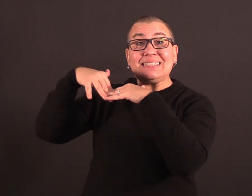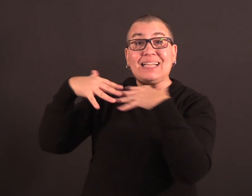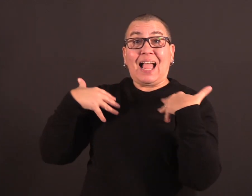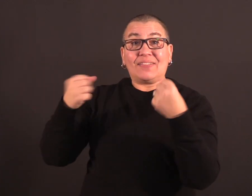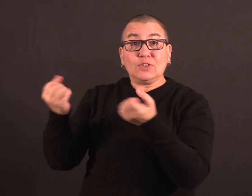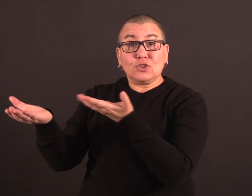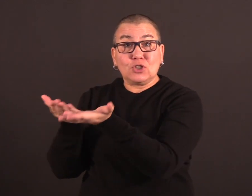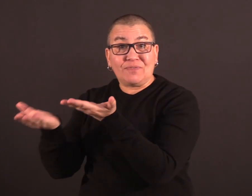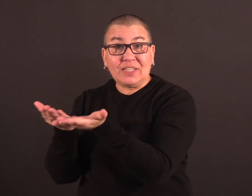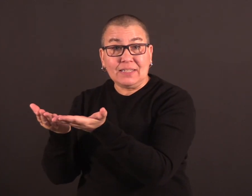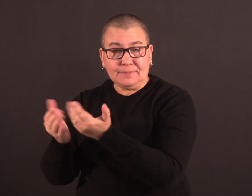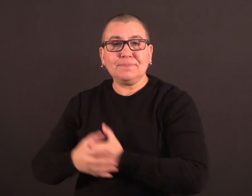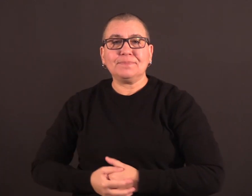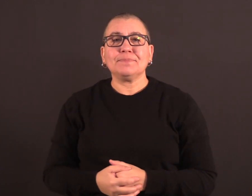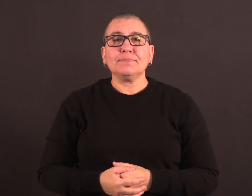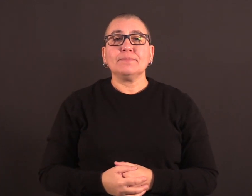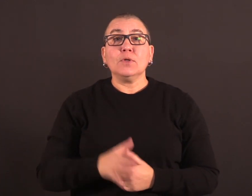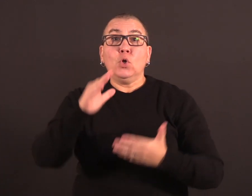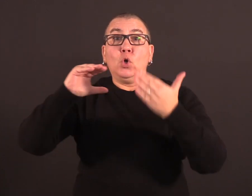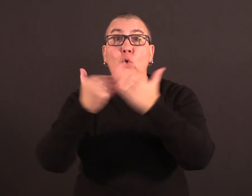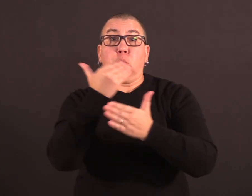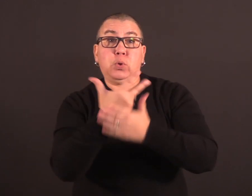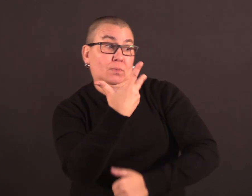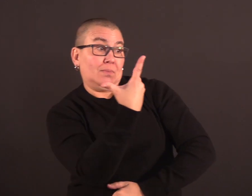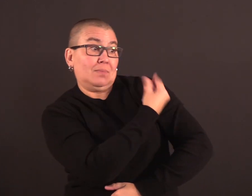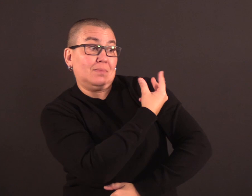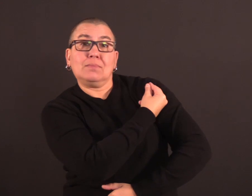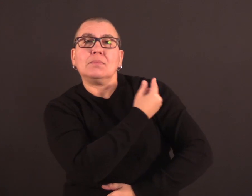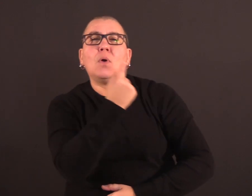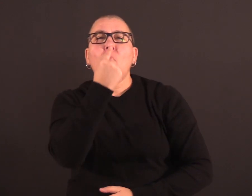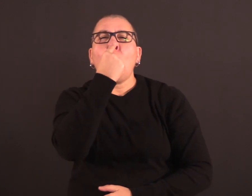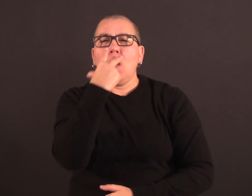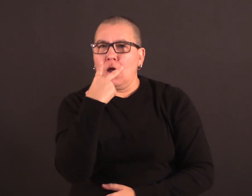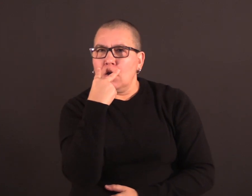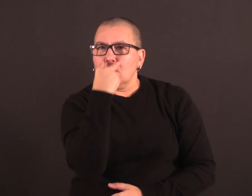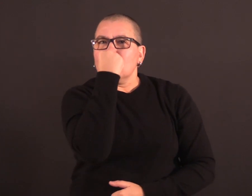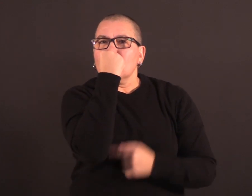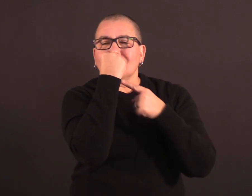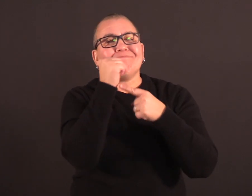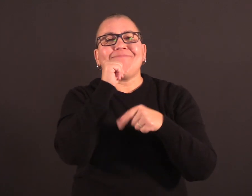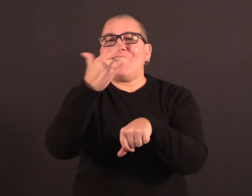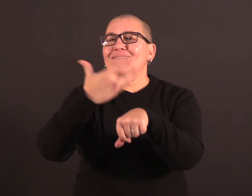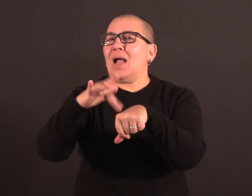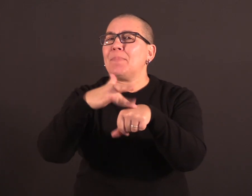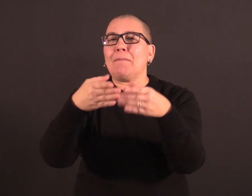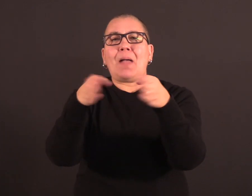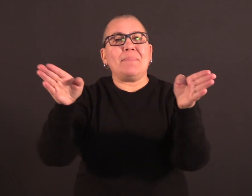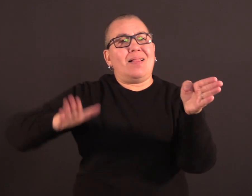another vaccine type for COVID-19. Two science journals, the Lancet and Nature,